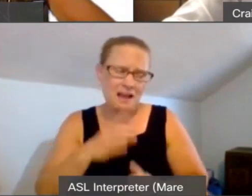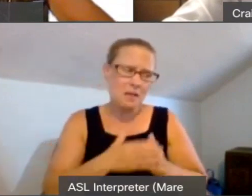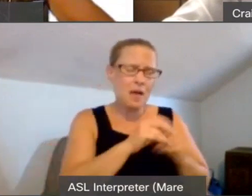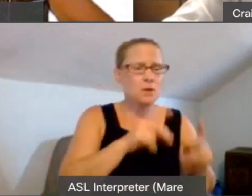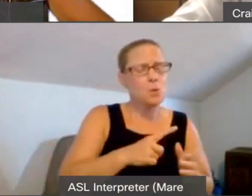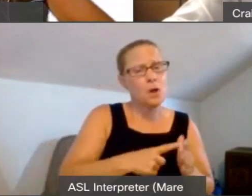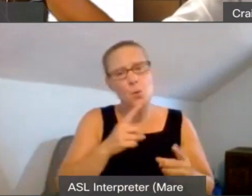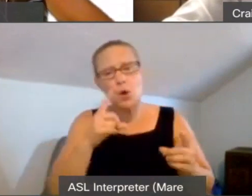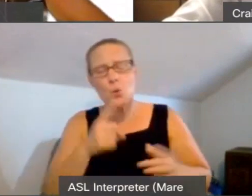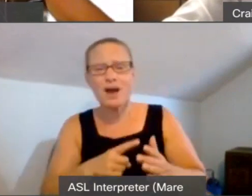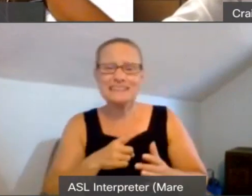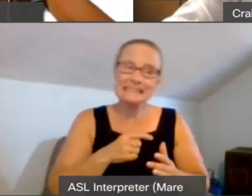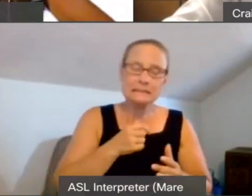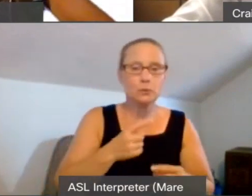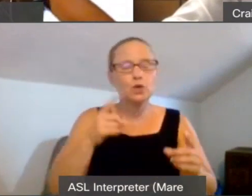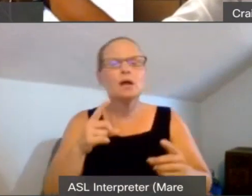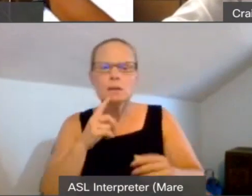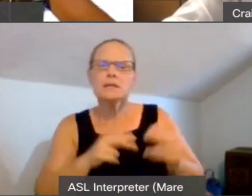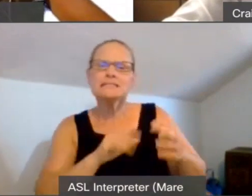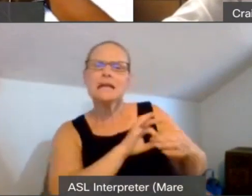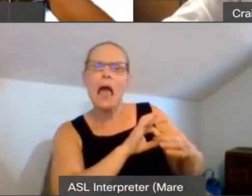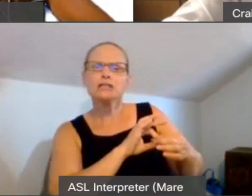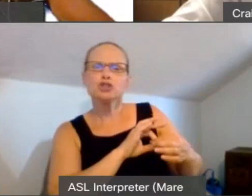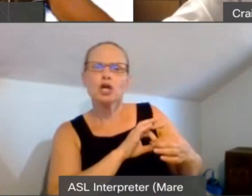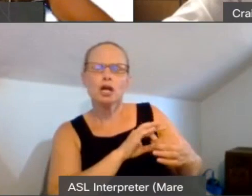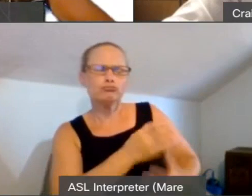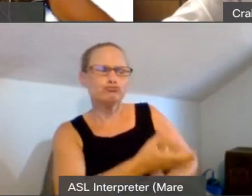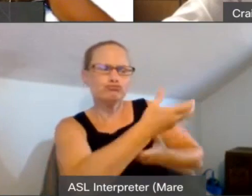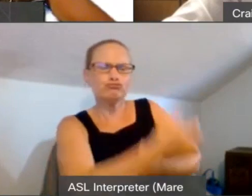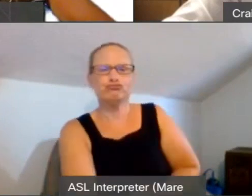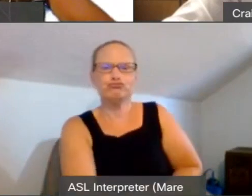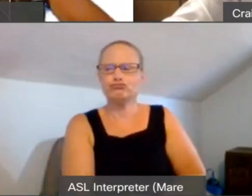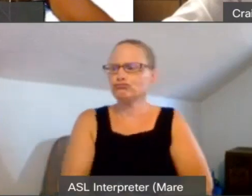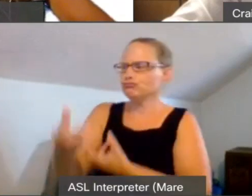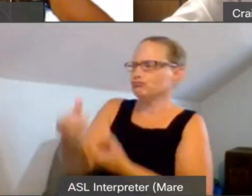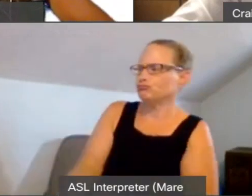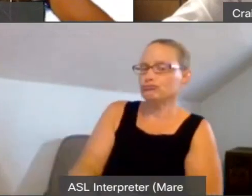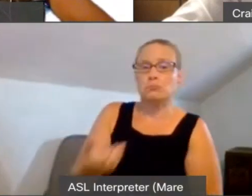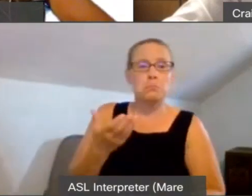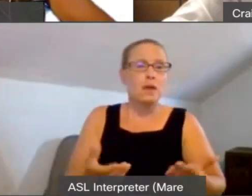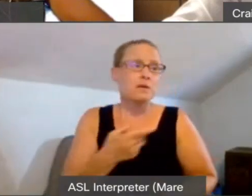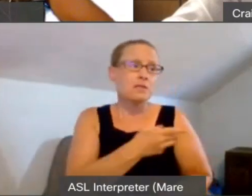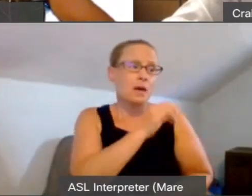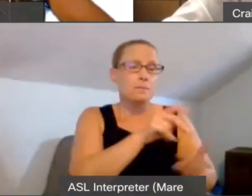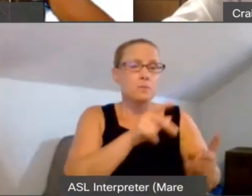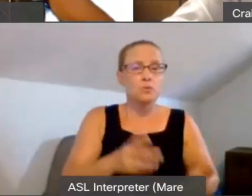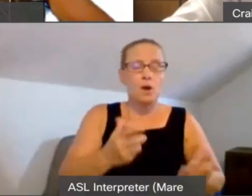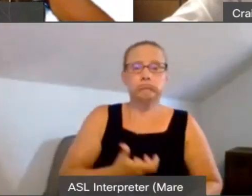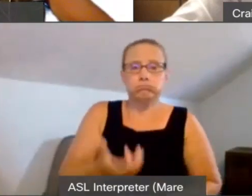It immediately builds a connection and a bond where they wanna tell me more about their, you know,